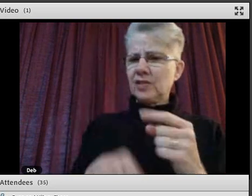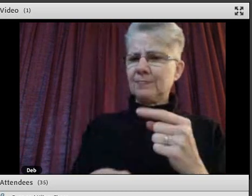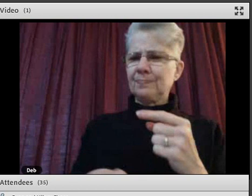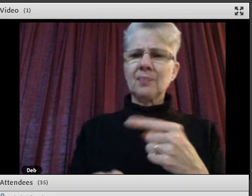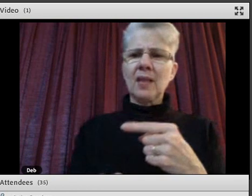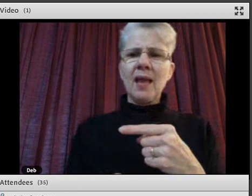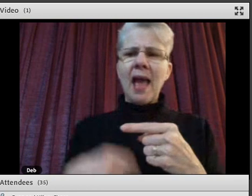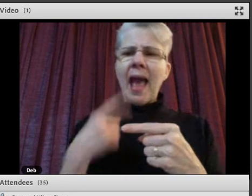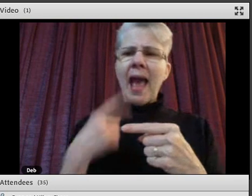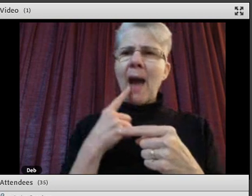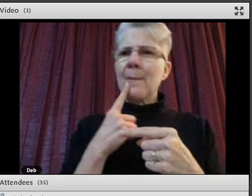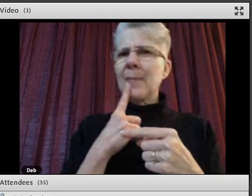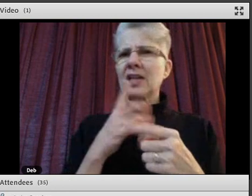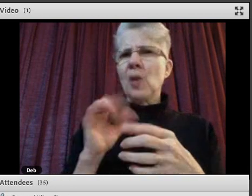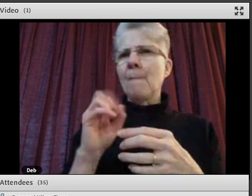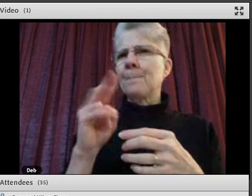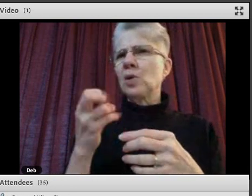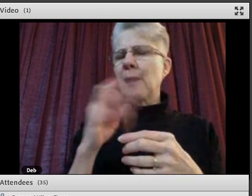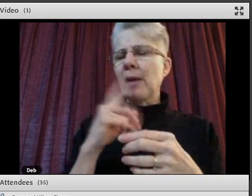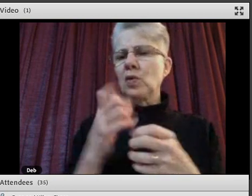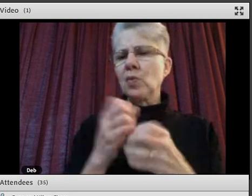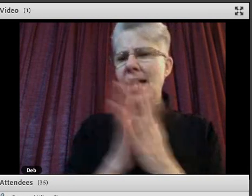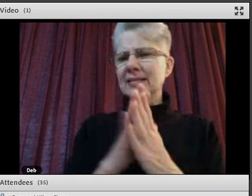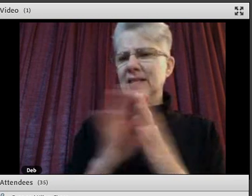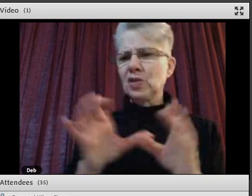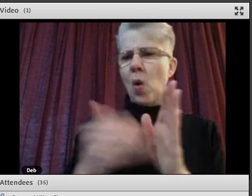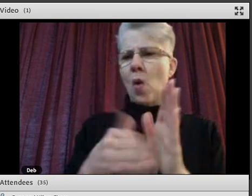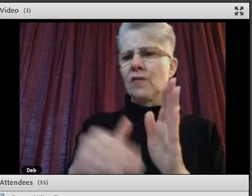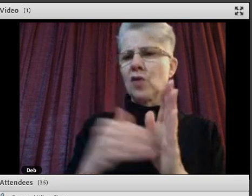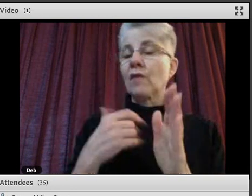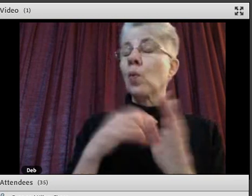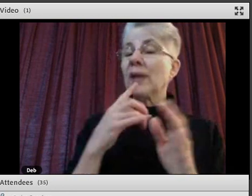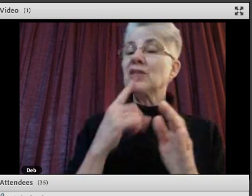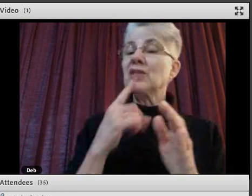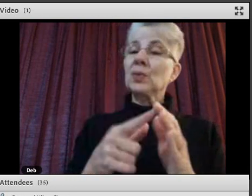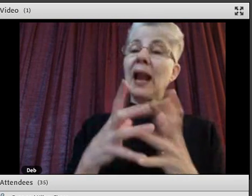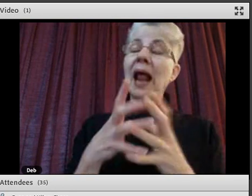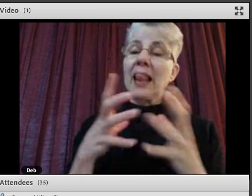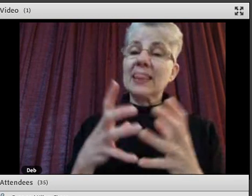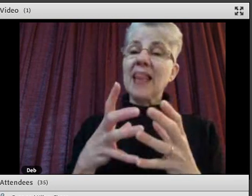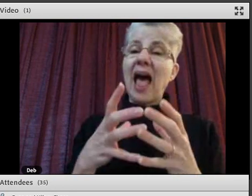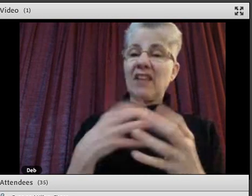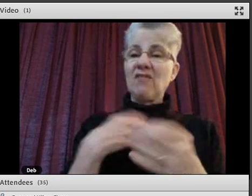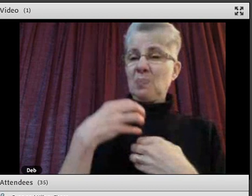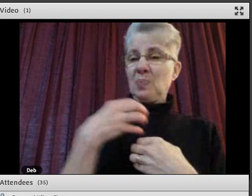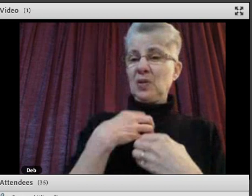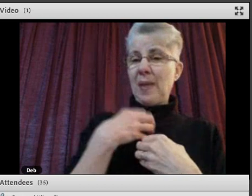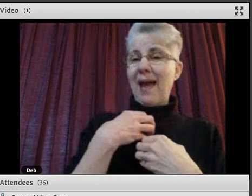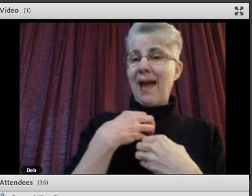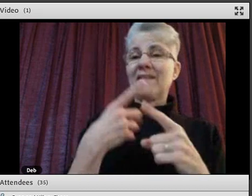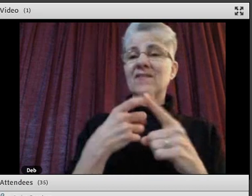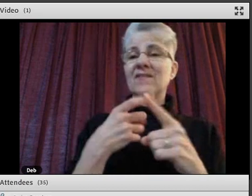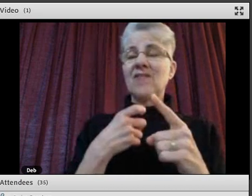Nancy asked, "How much pushback do you get when asking them to do over and over?" We do get a considerable amount of pushback,